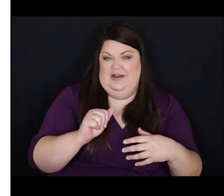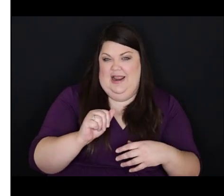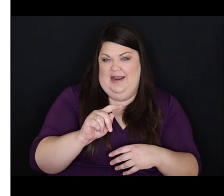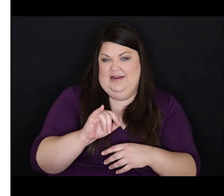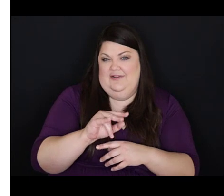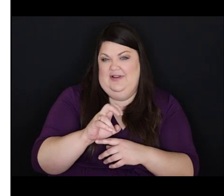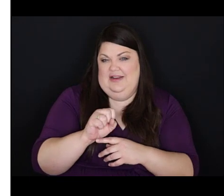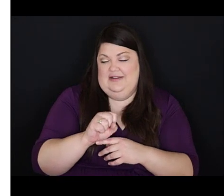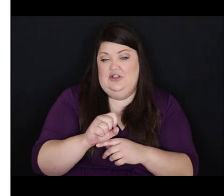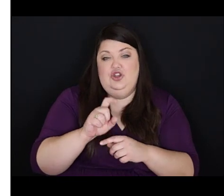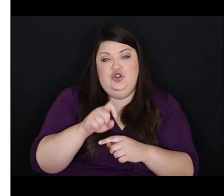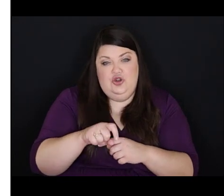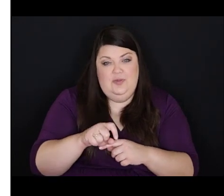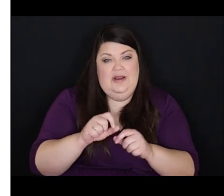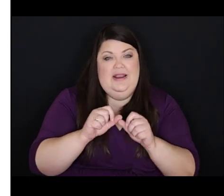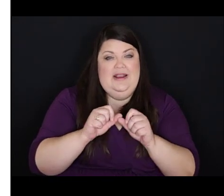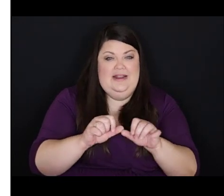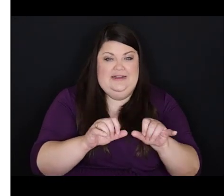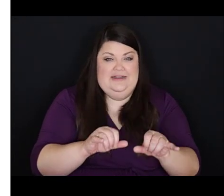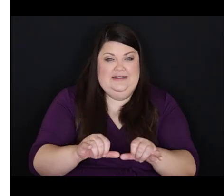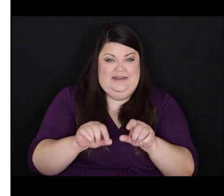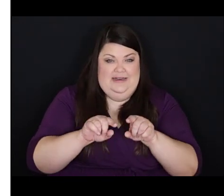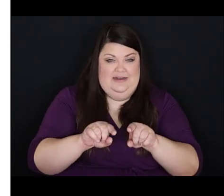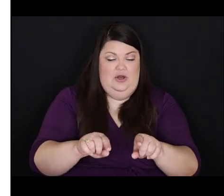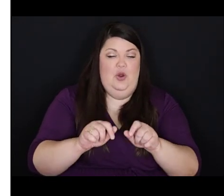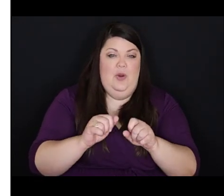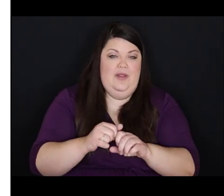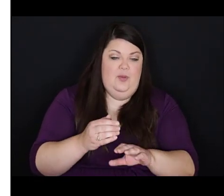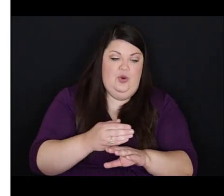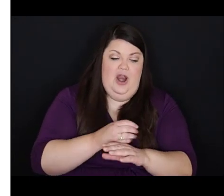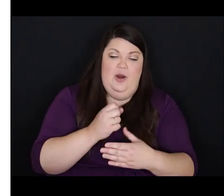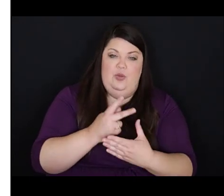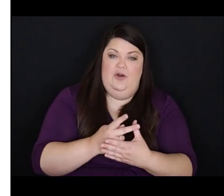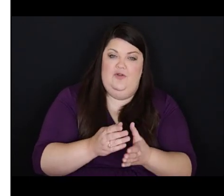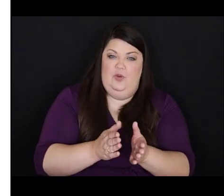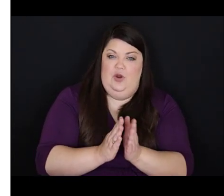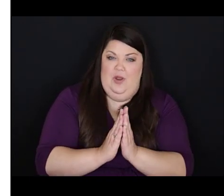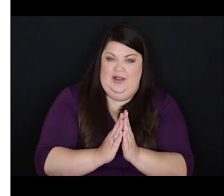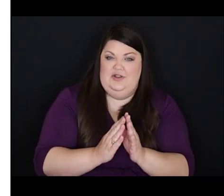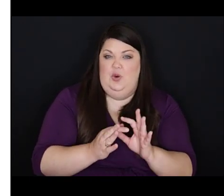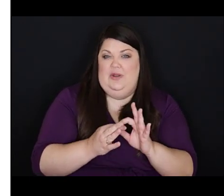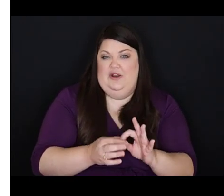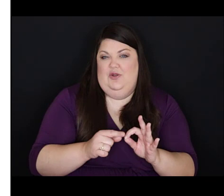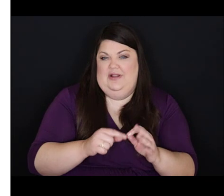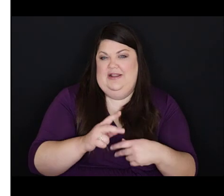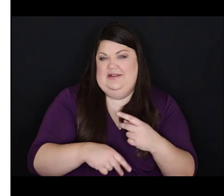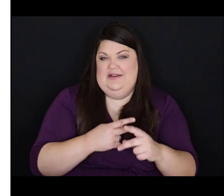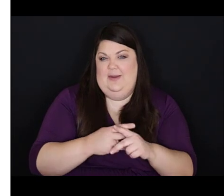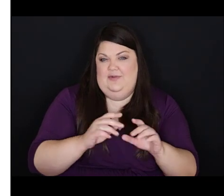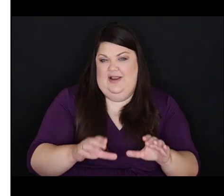should be consistent with prior approval requests related to these types of activities and projects.